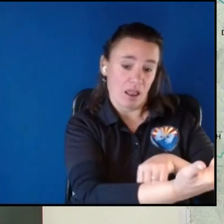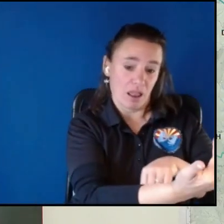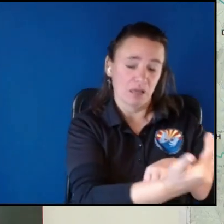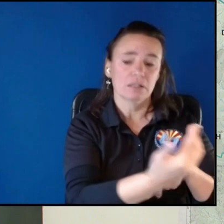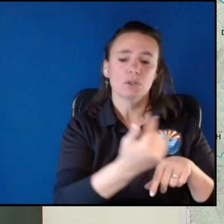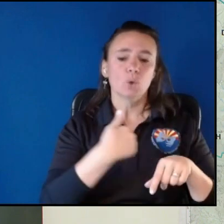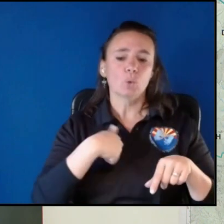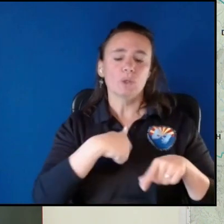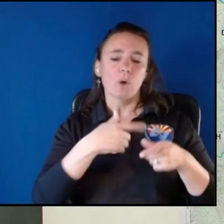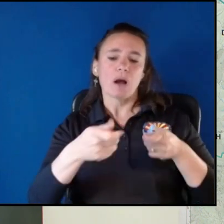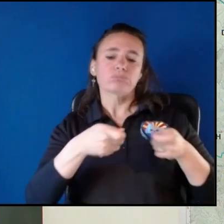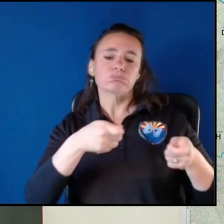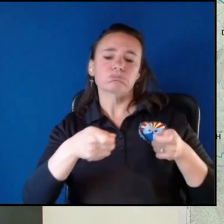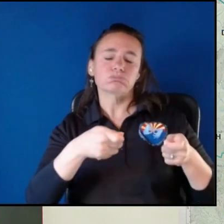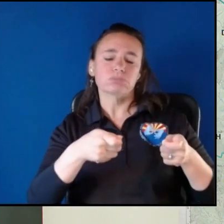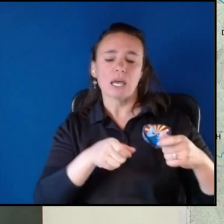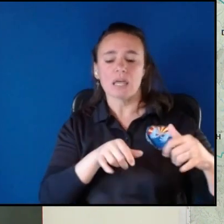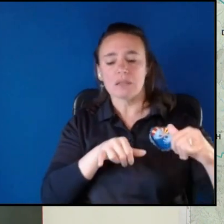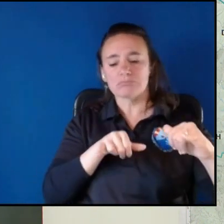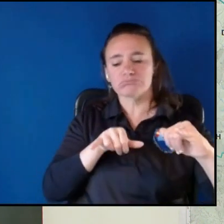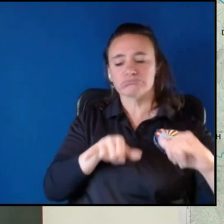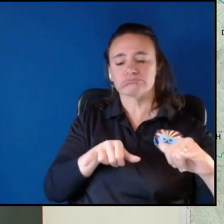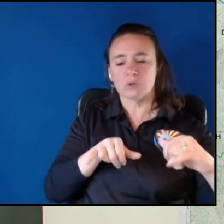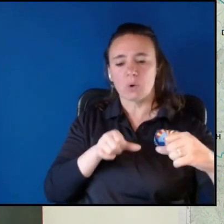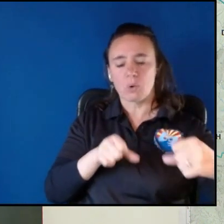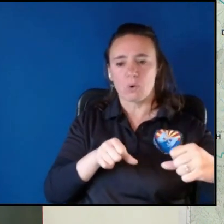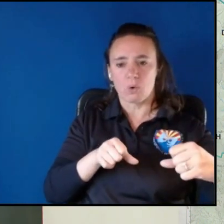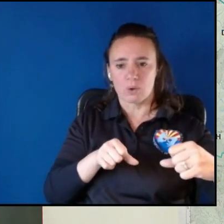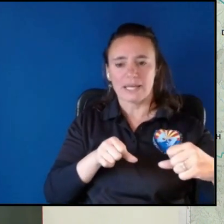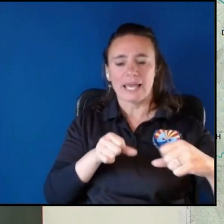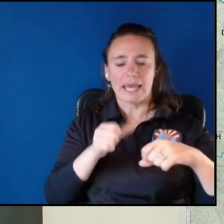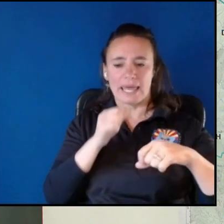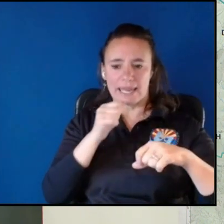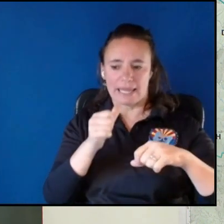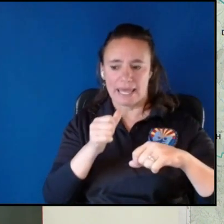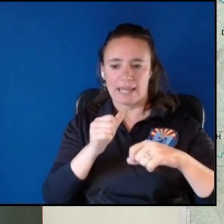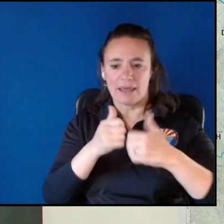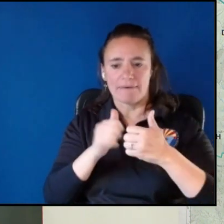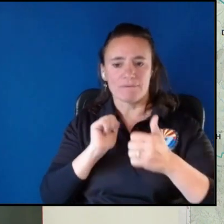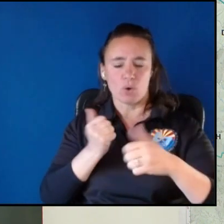containment line and 2) Keeping it from slopping over. So, what we want to do is we want to be able to take that